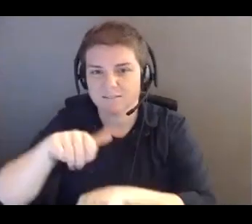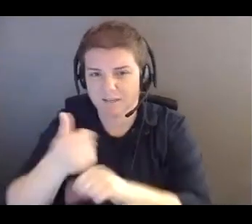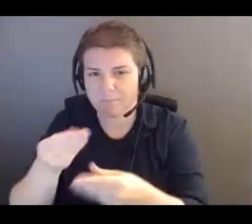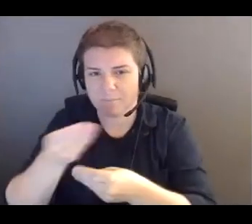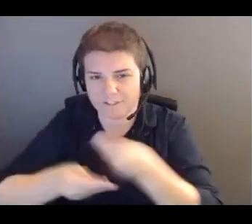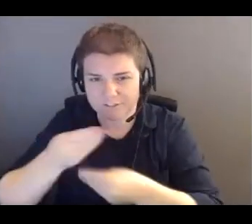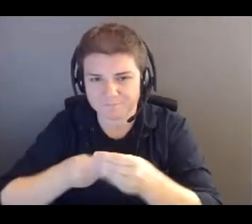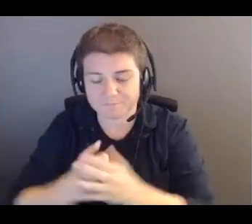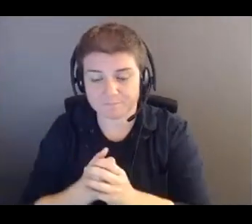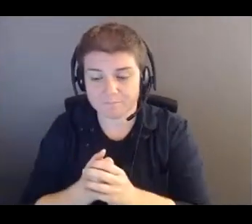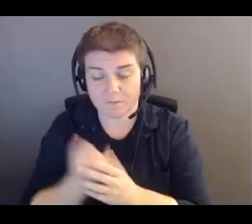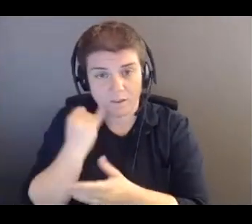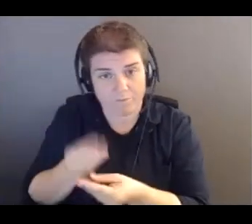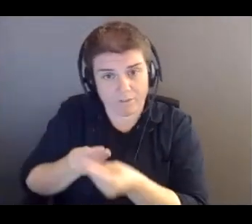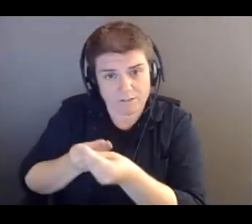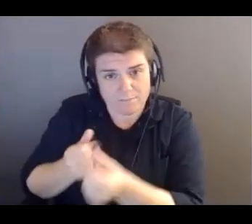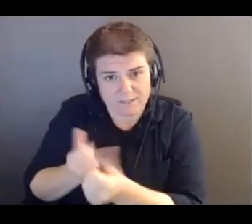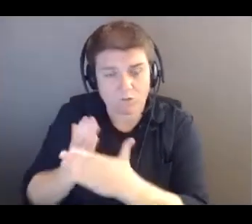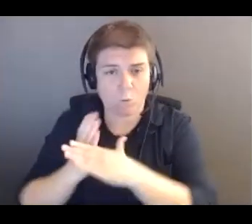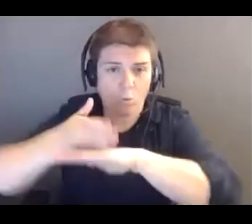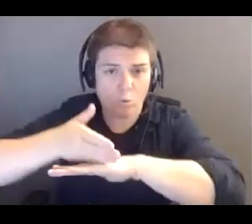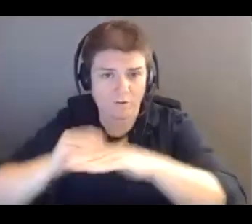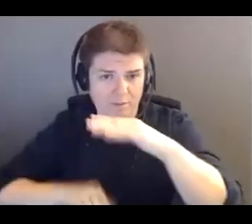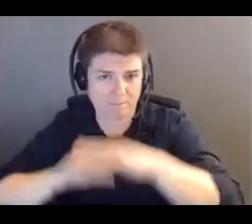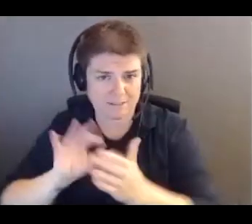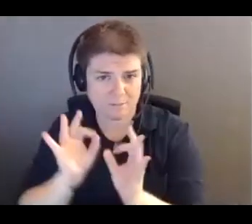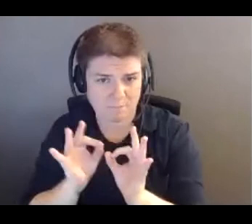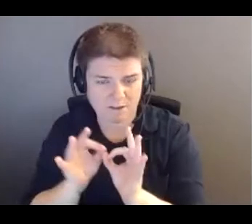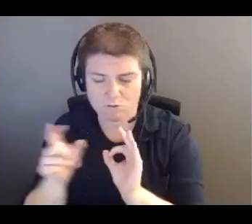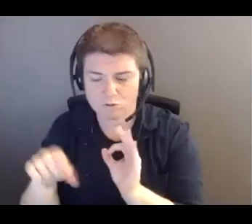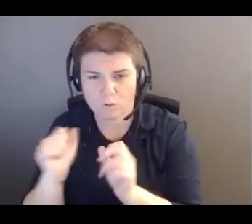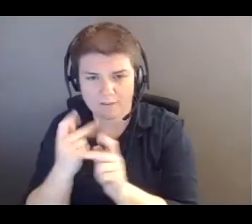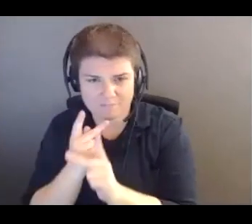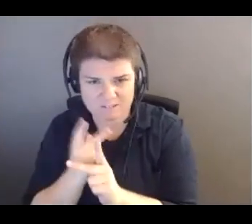go over the maximum request amount, then you can reconsider the scope of your project,